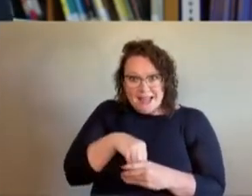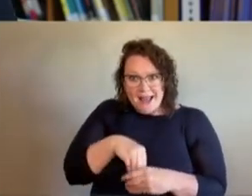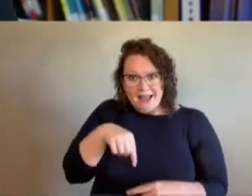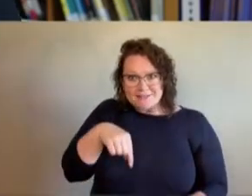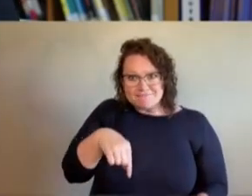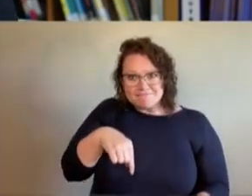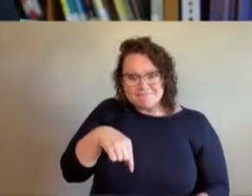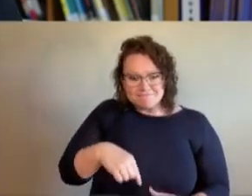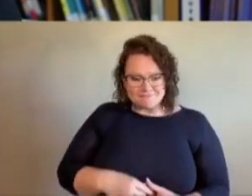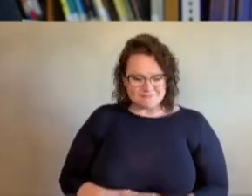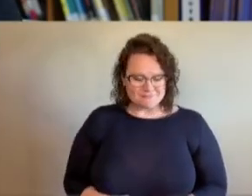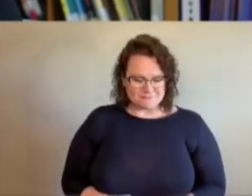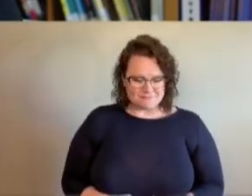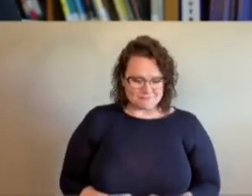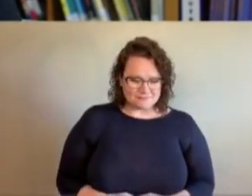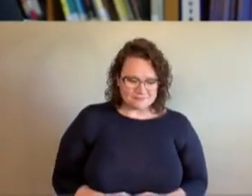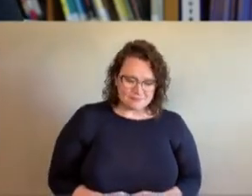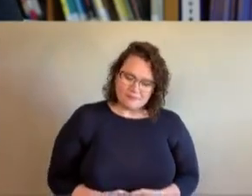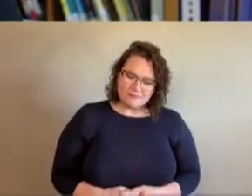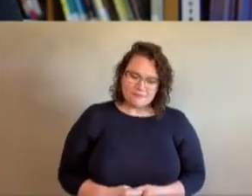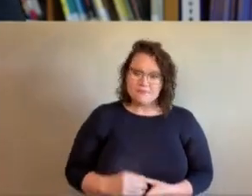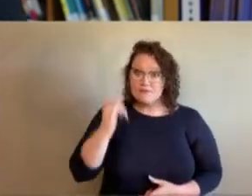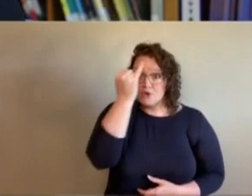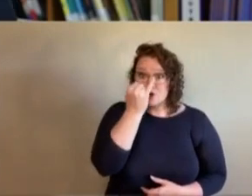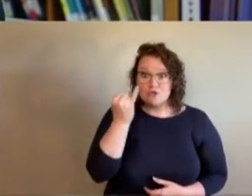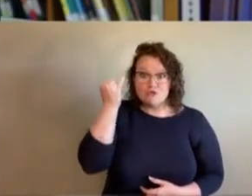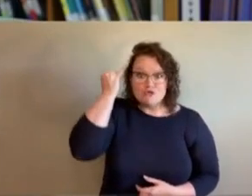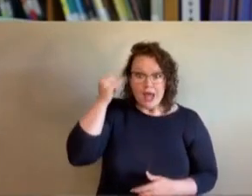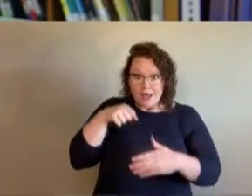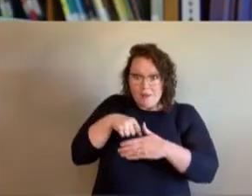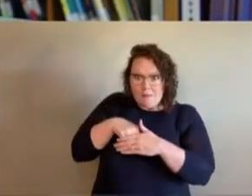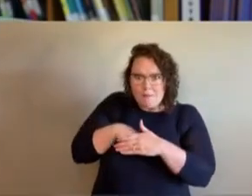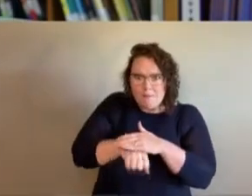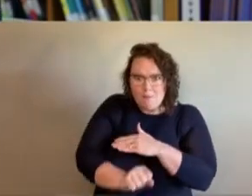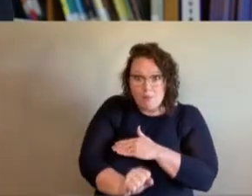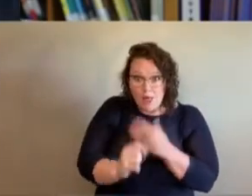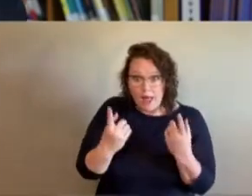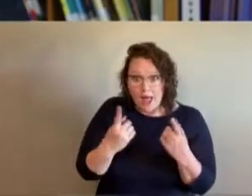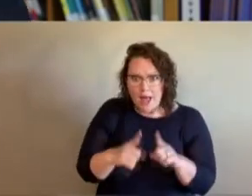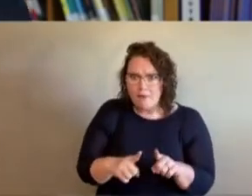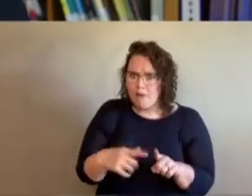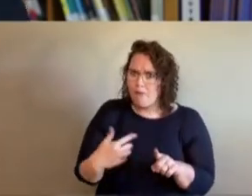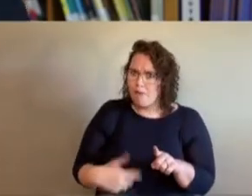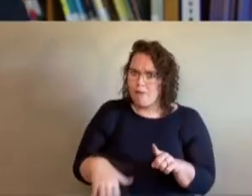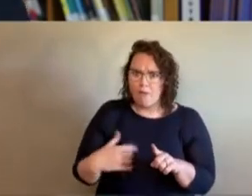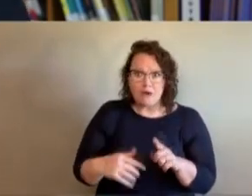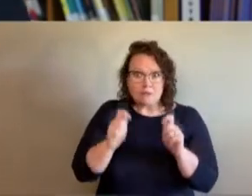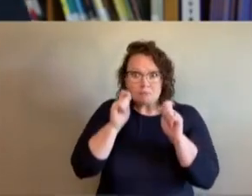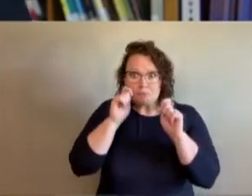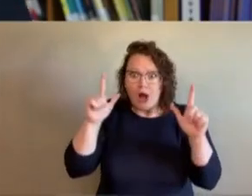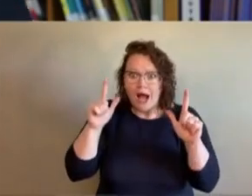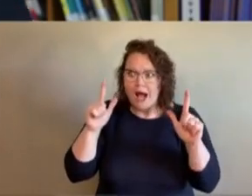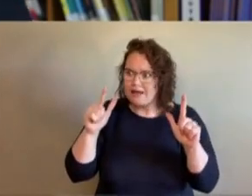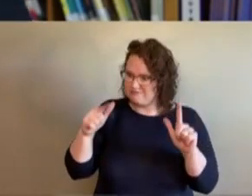and high seas is his only care. Here is Jackie's mom. He is in her belly.